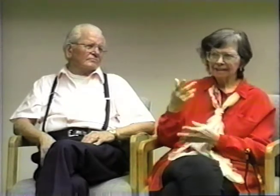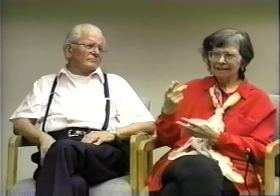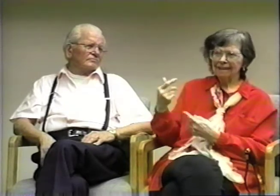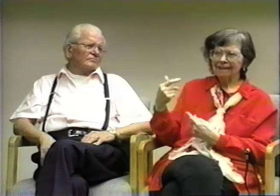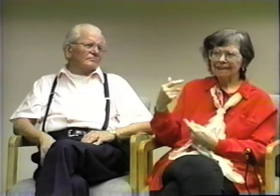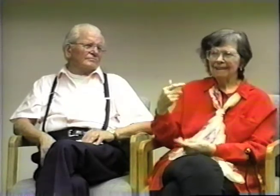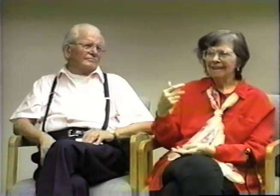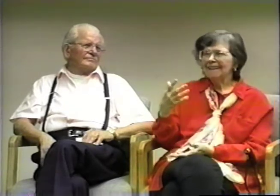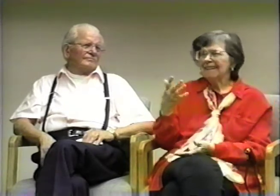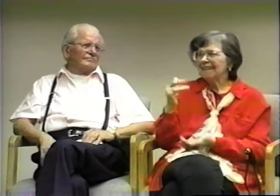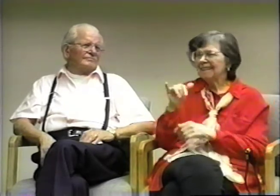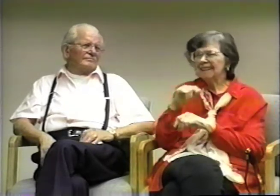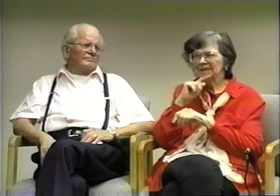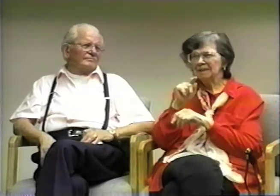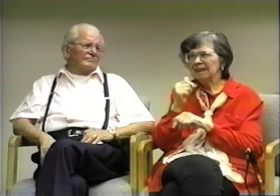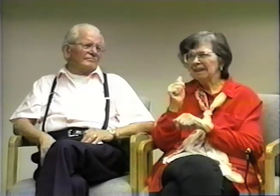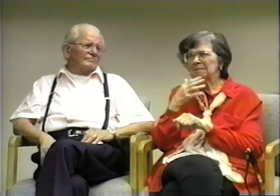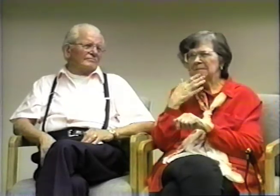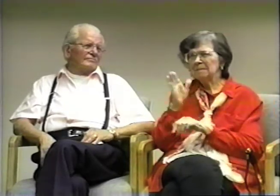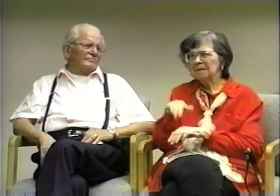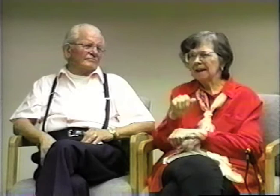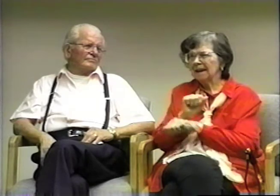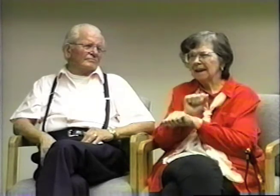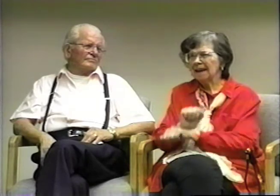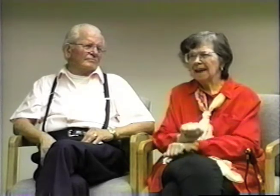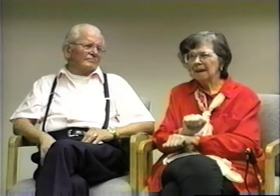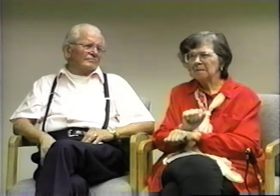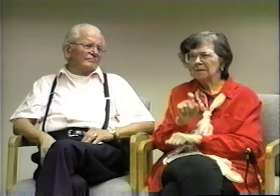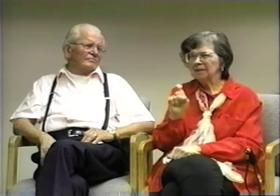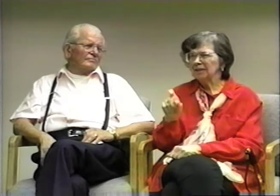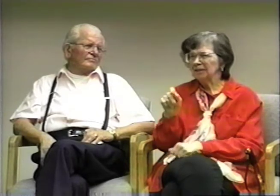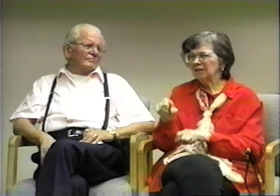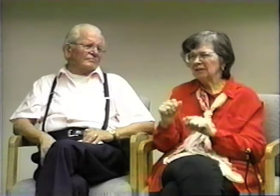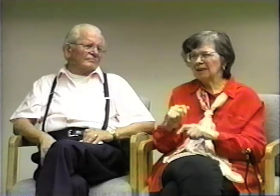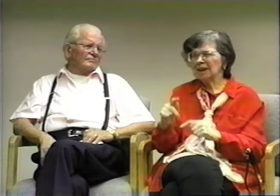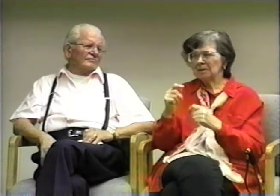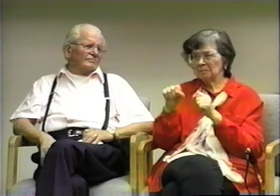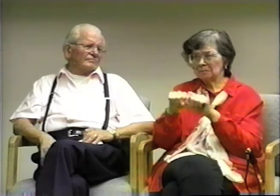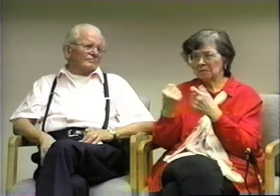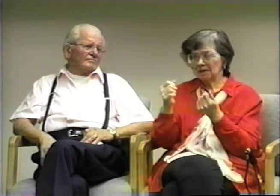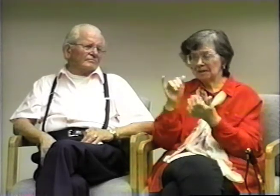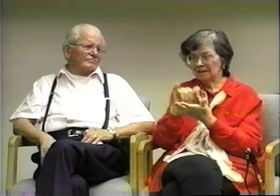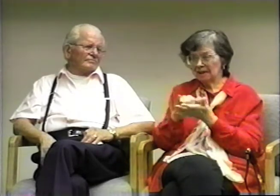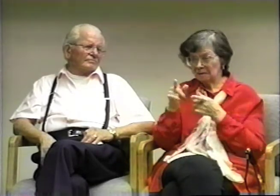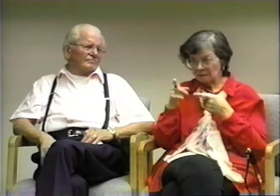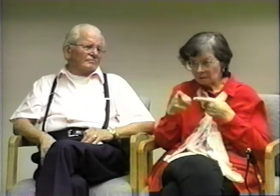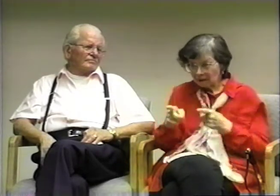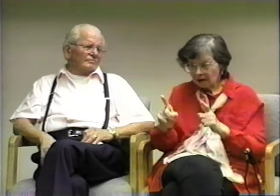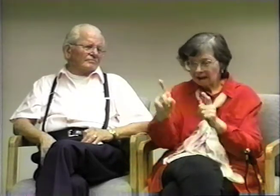knew what was best for us and would take care of us. That's really a bad habit.